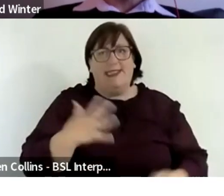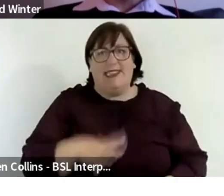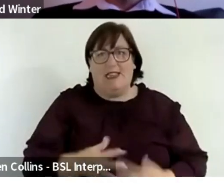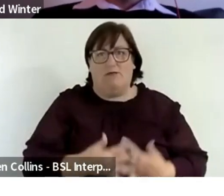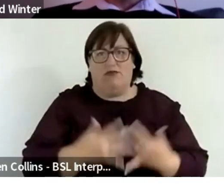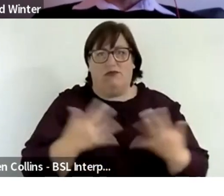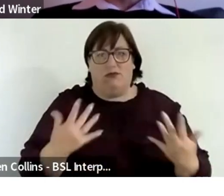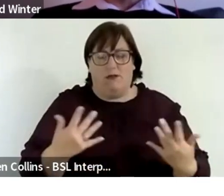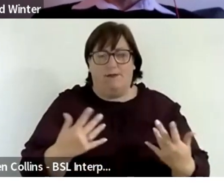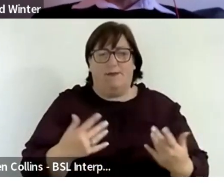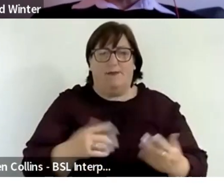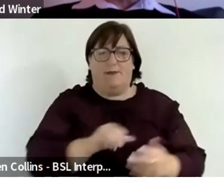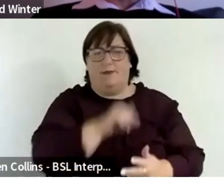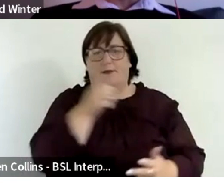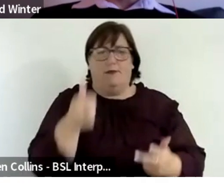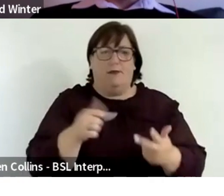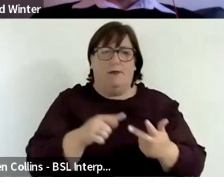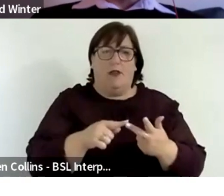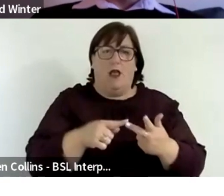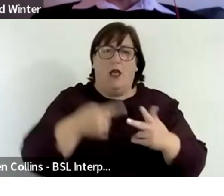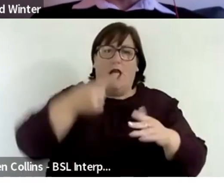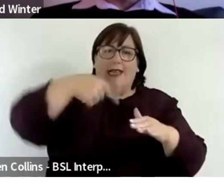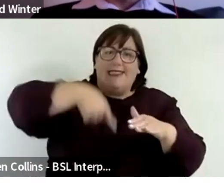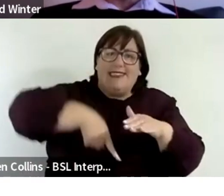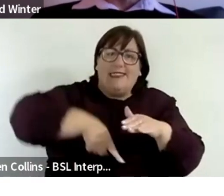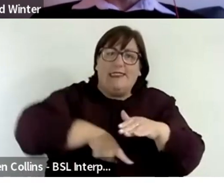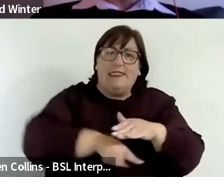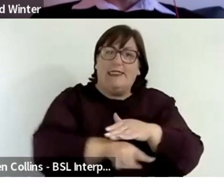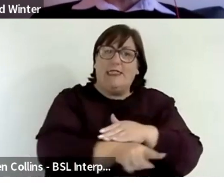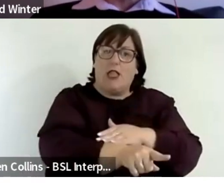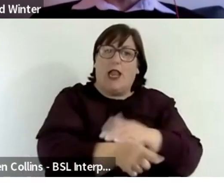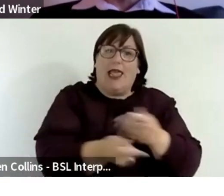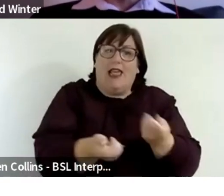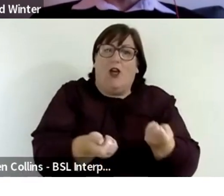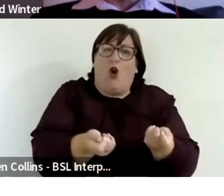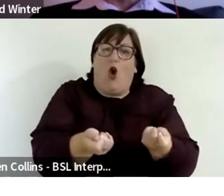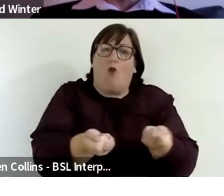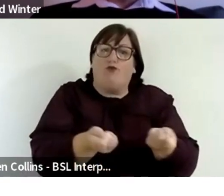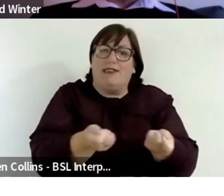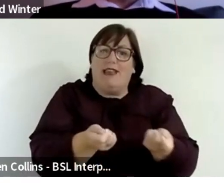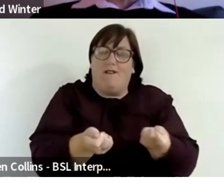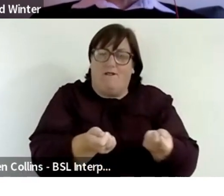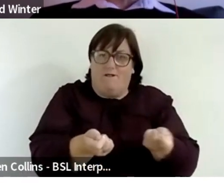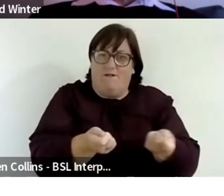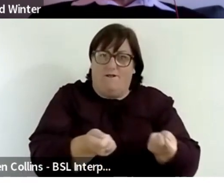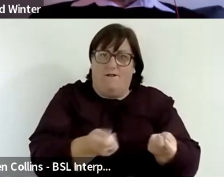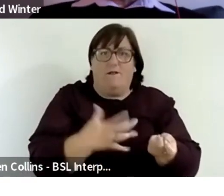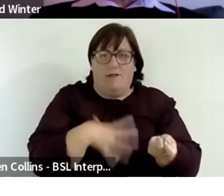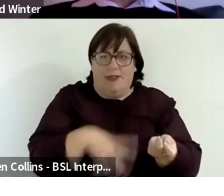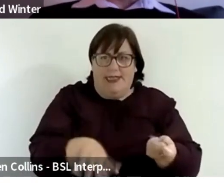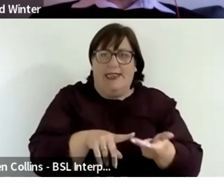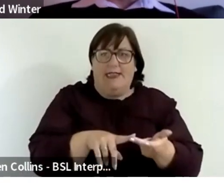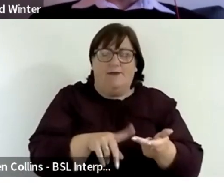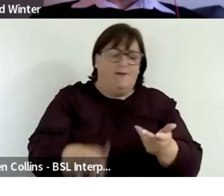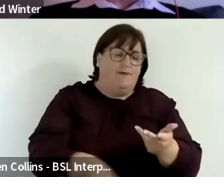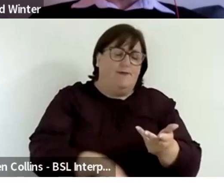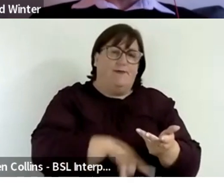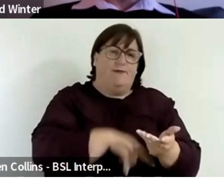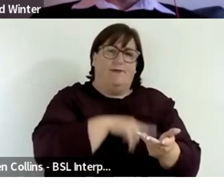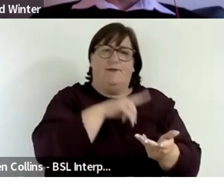We are building hundreds of miles of tunnels across our line of route and we need specialist people who know how to do that work.